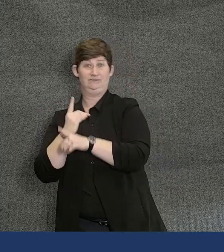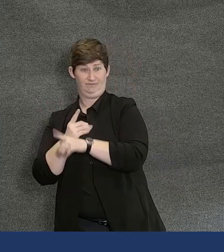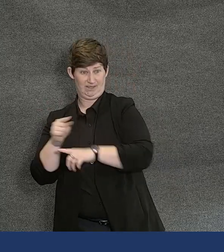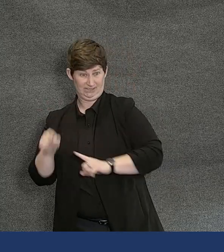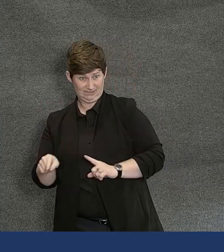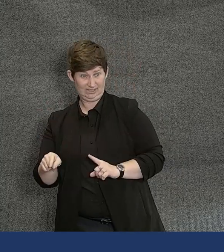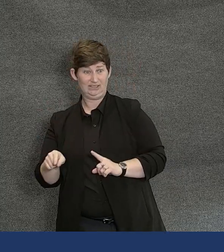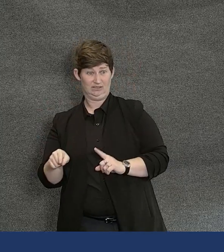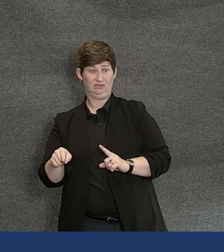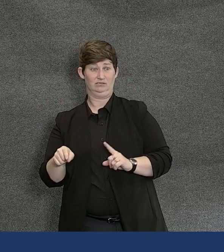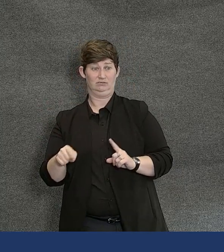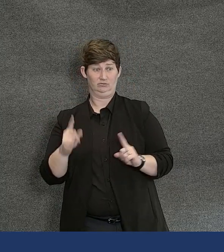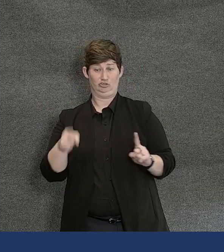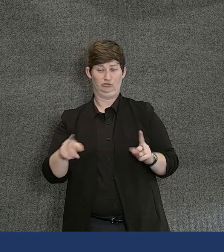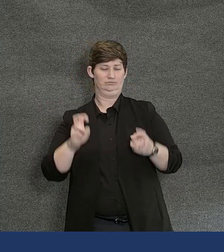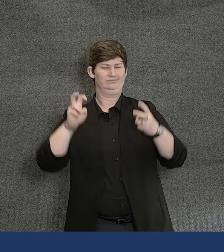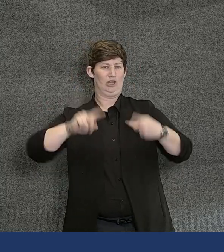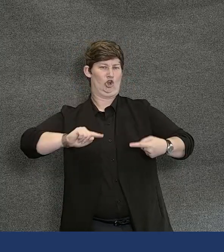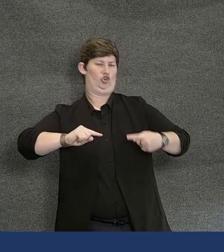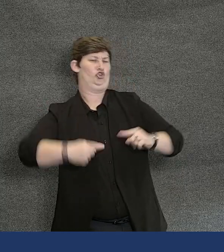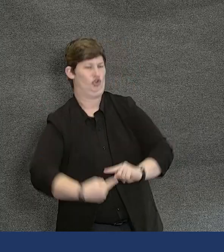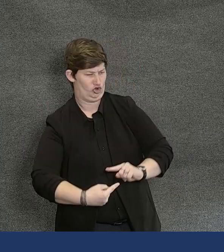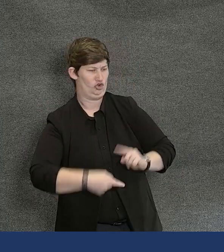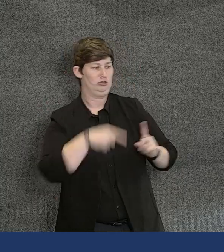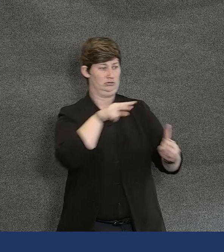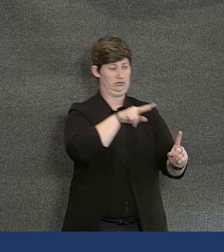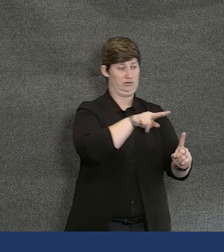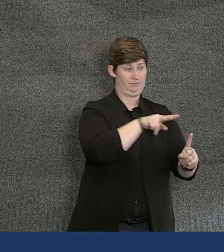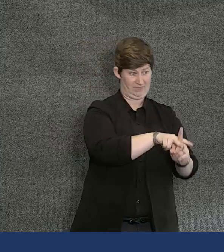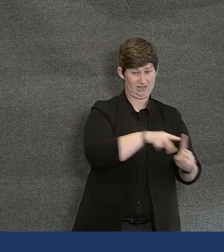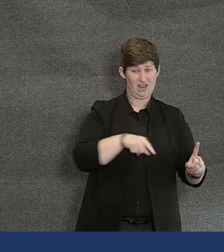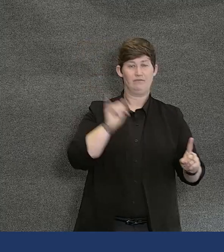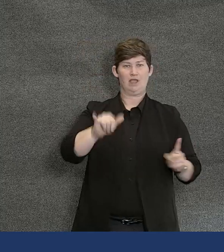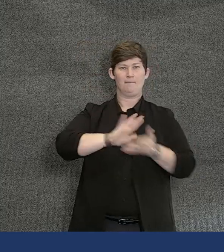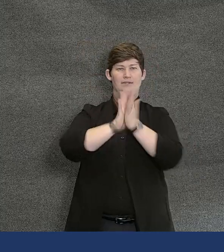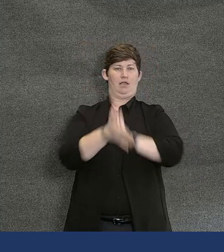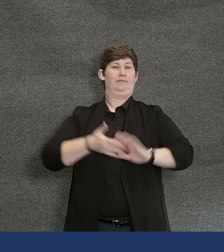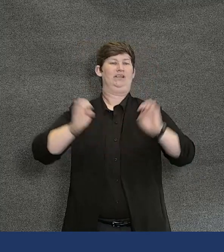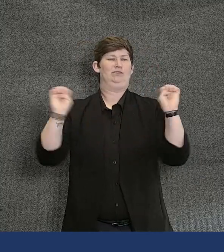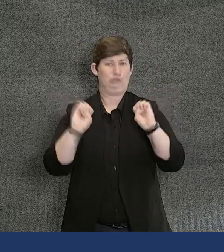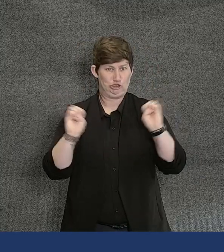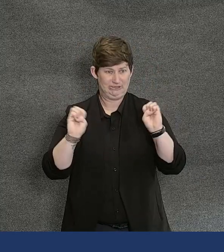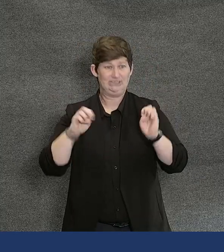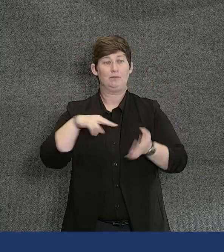And in that situation, the plaintiff can ask the court to immediately stop